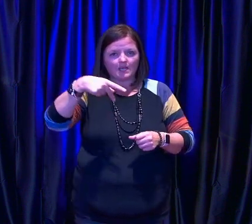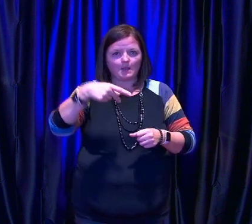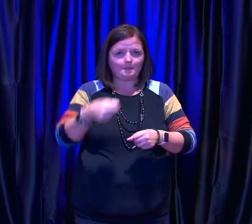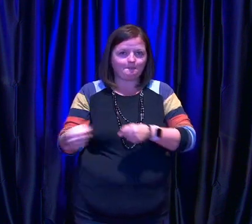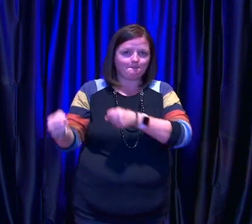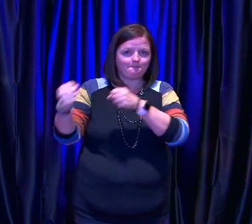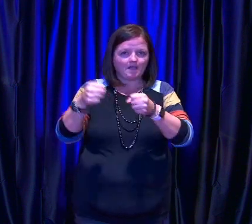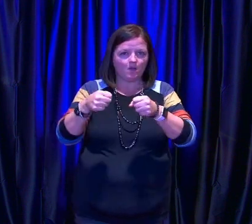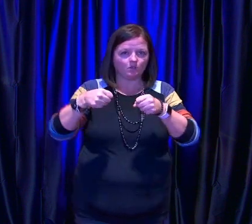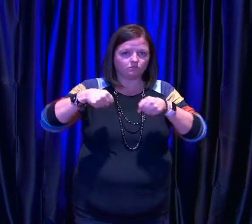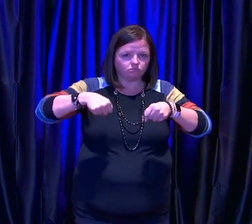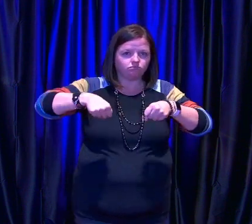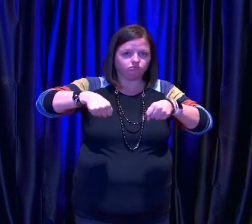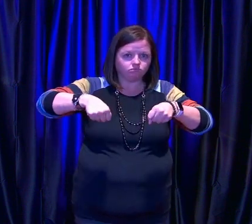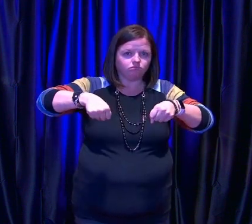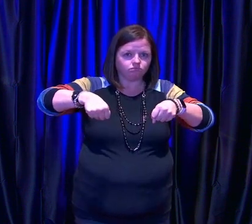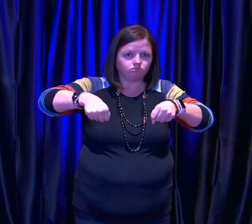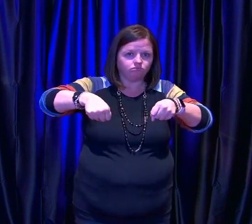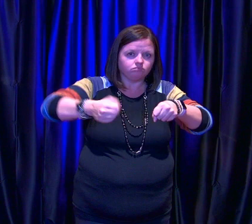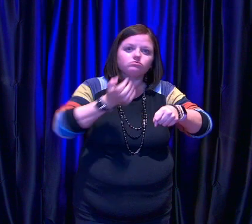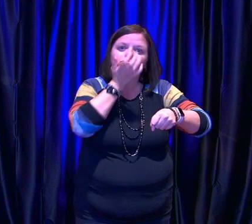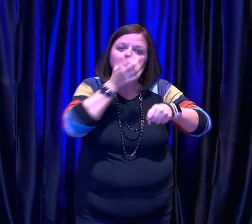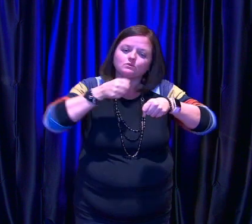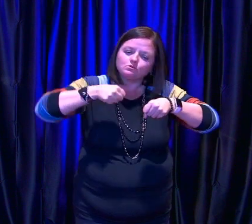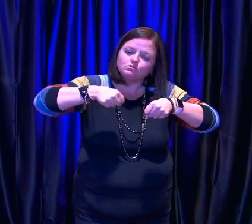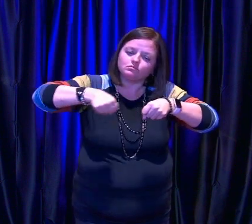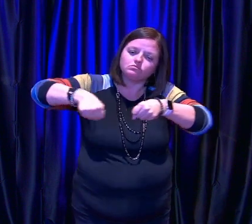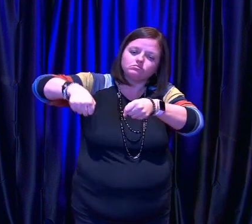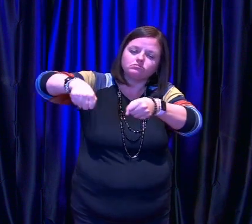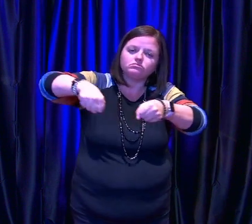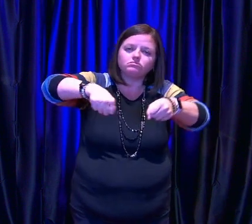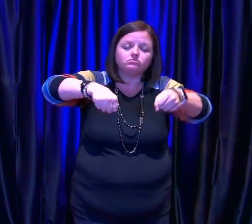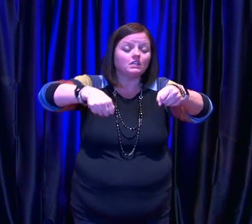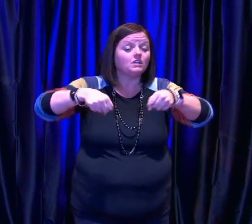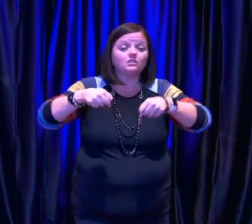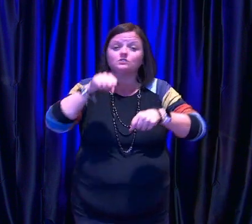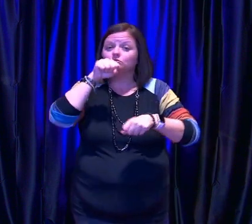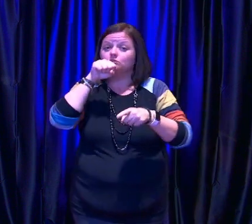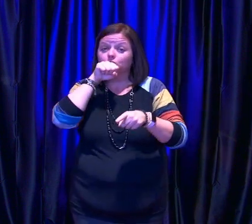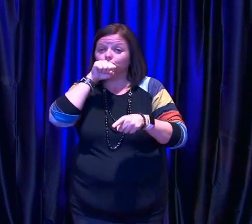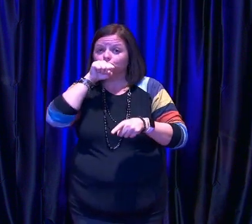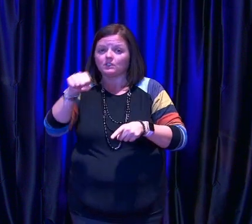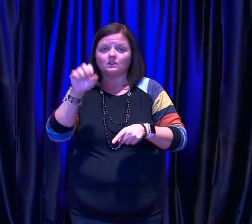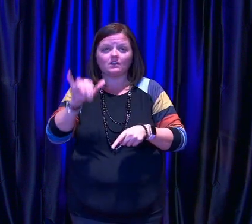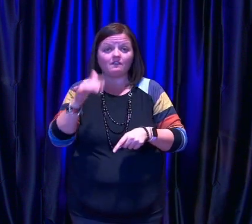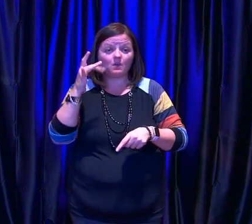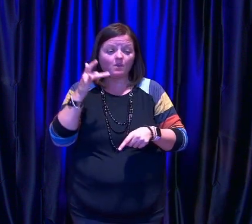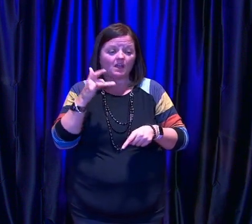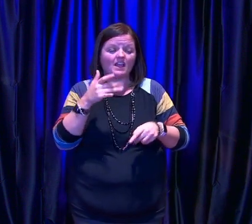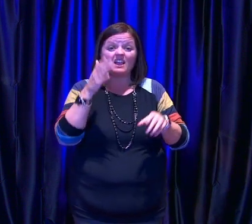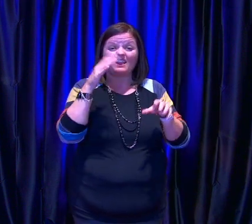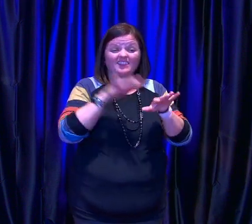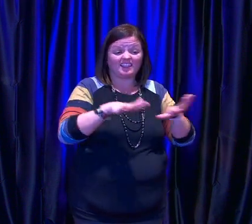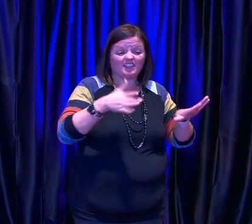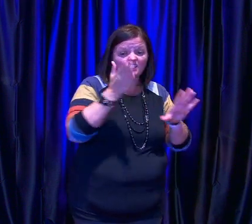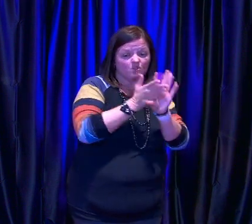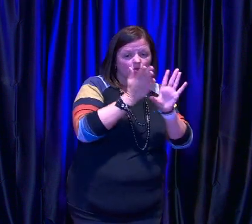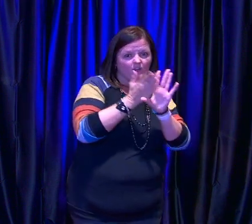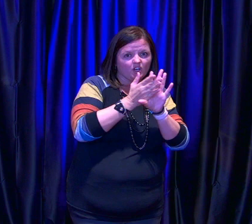mow for hours it would get away from kids because they were you know being kids and driving her nuts and she'd get on there and she'd mow for